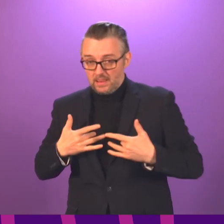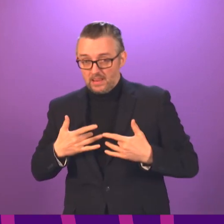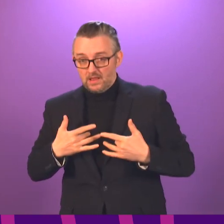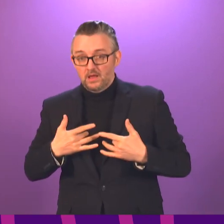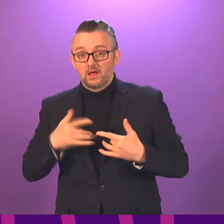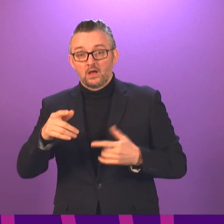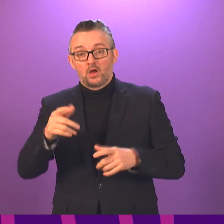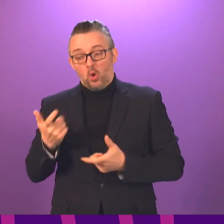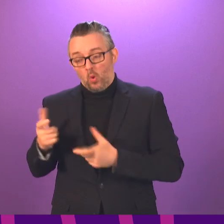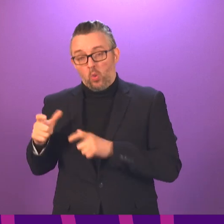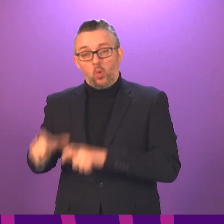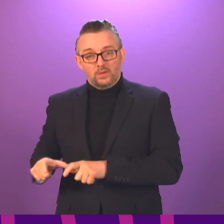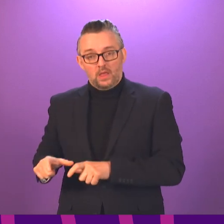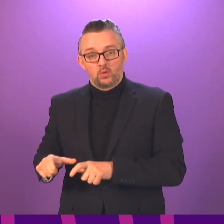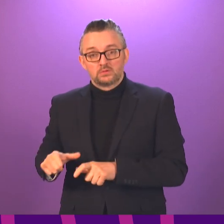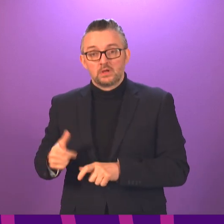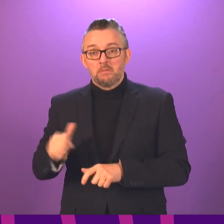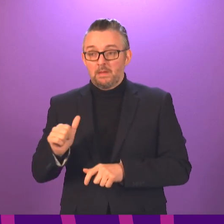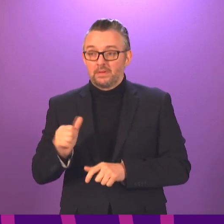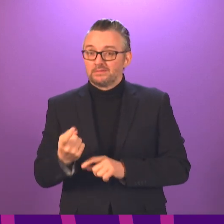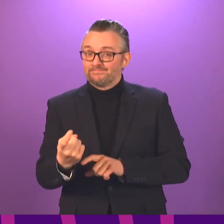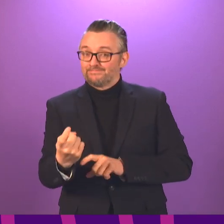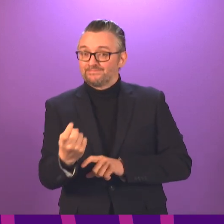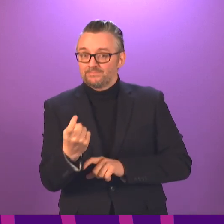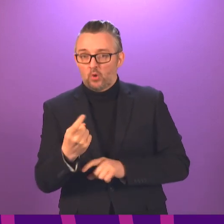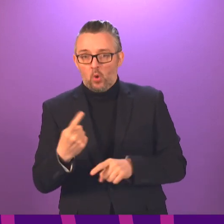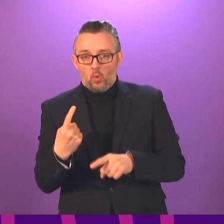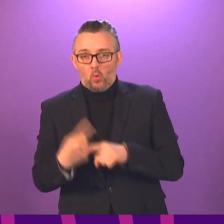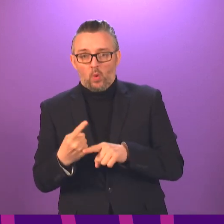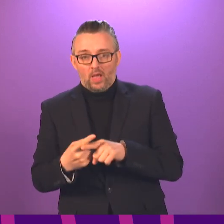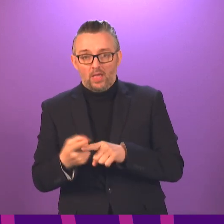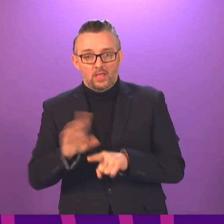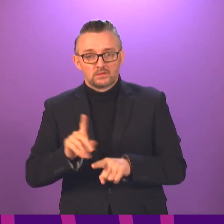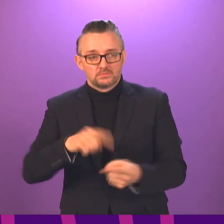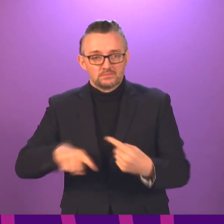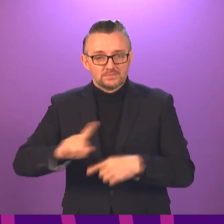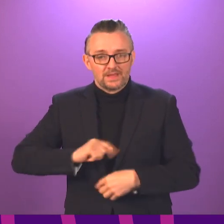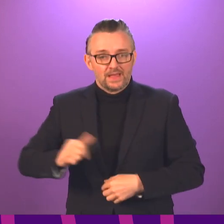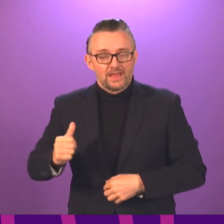from lockdown might be quicker and might come sooner than we believed would be the case